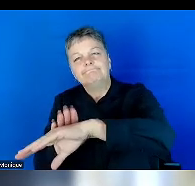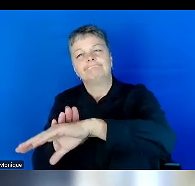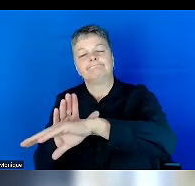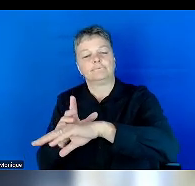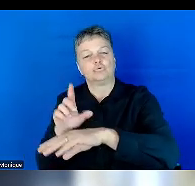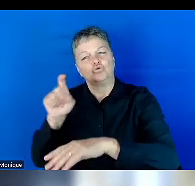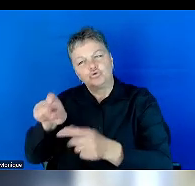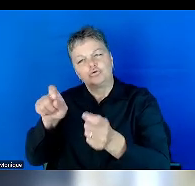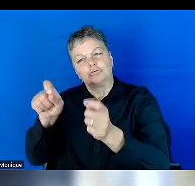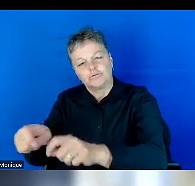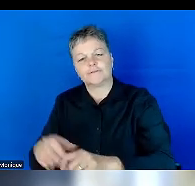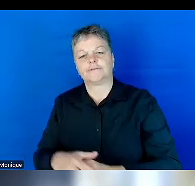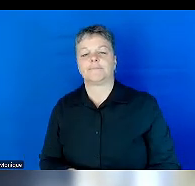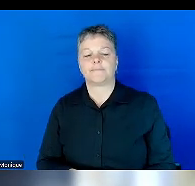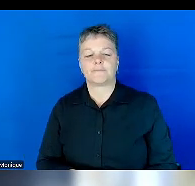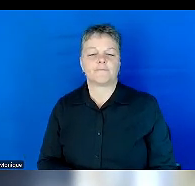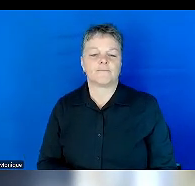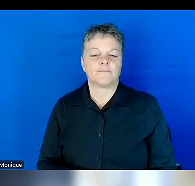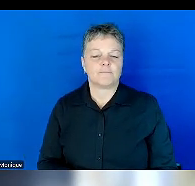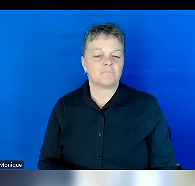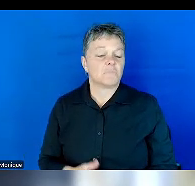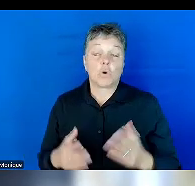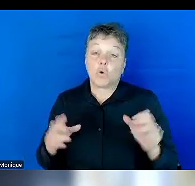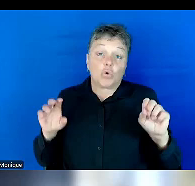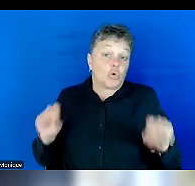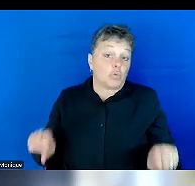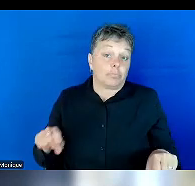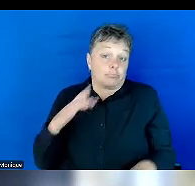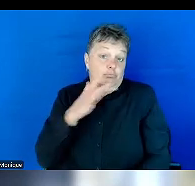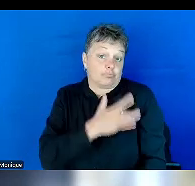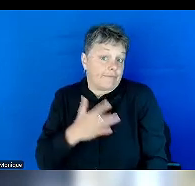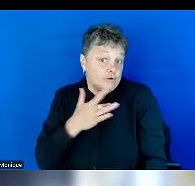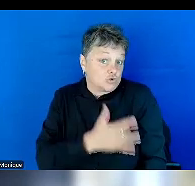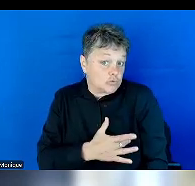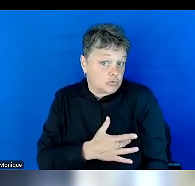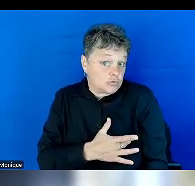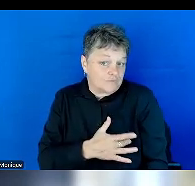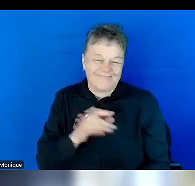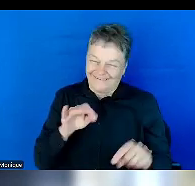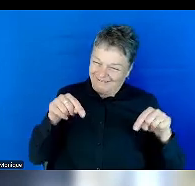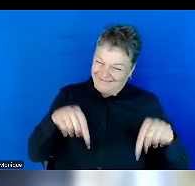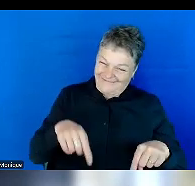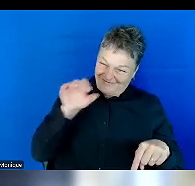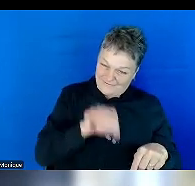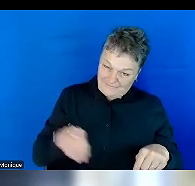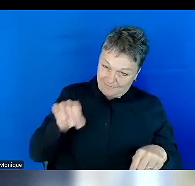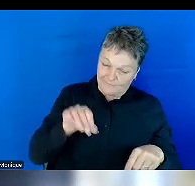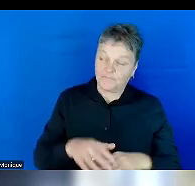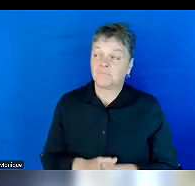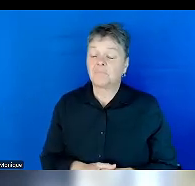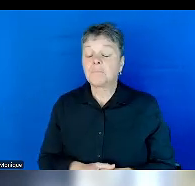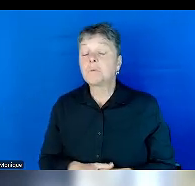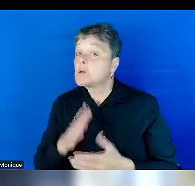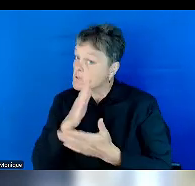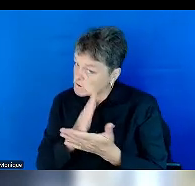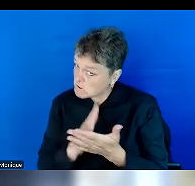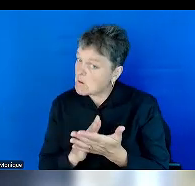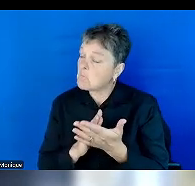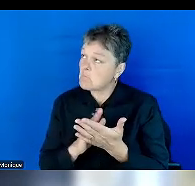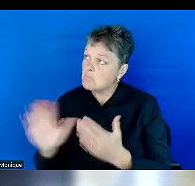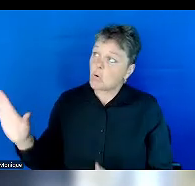could include provincial work uh within Ontario. Uh we also do some national work that could